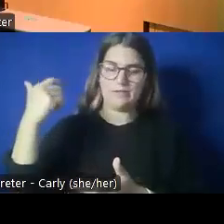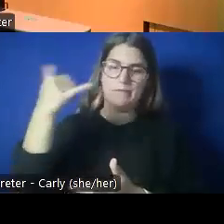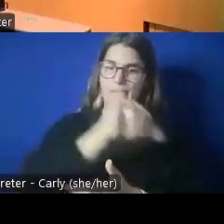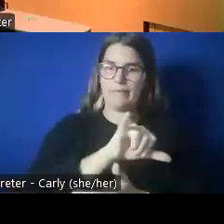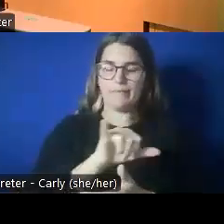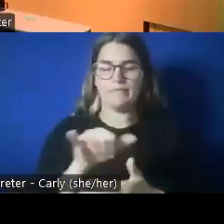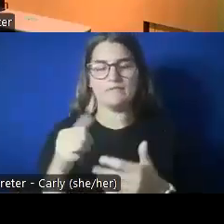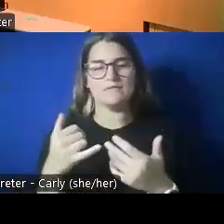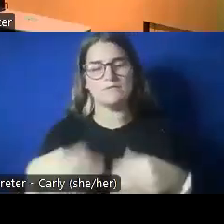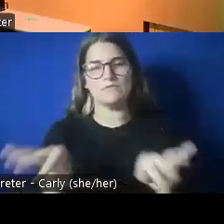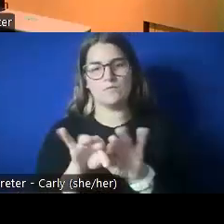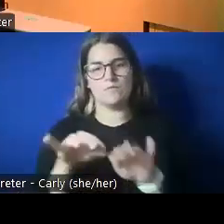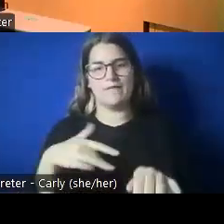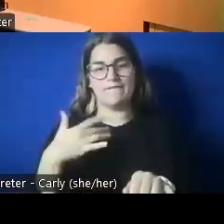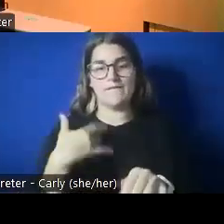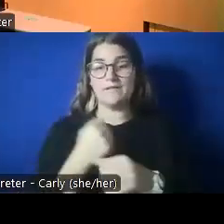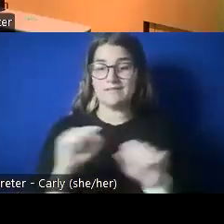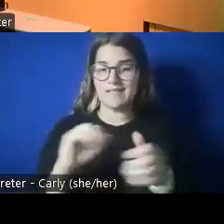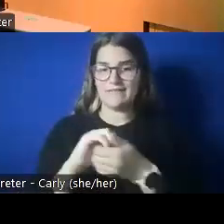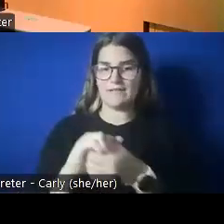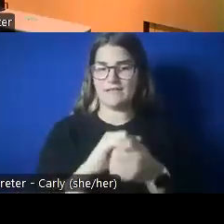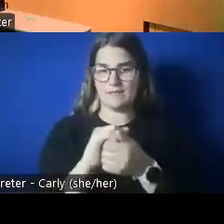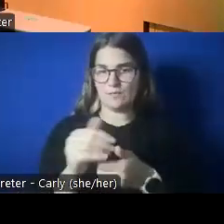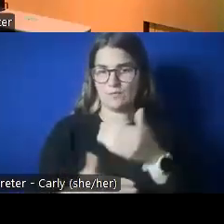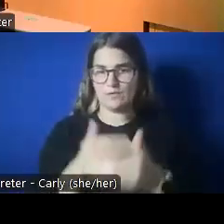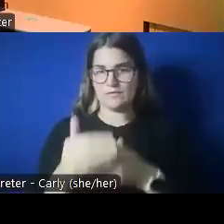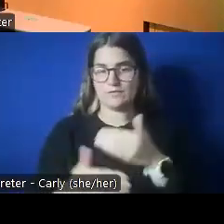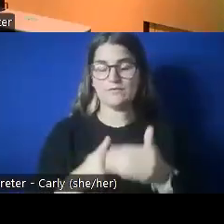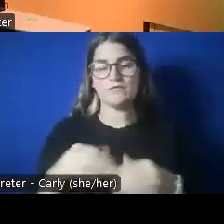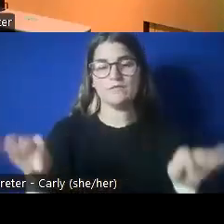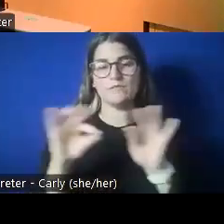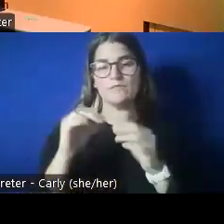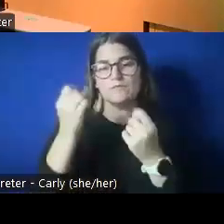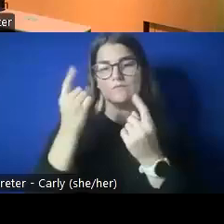this feels like a safe and collaborative process and so understanding um what that could look like